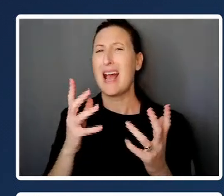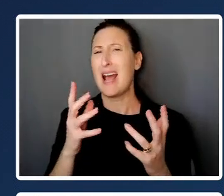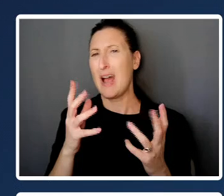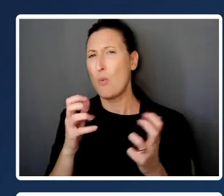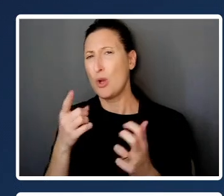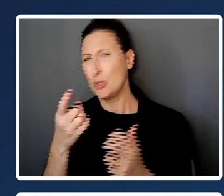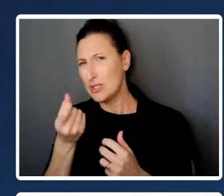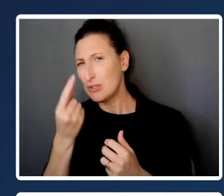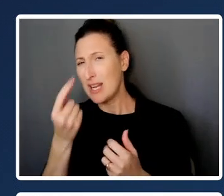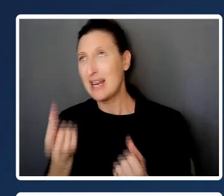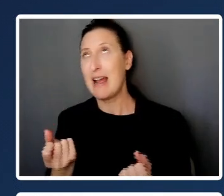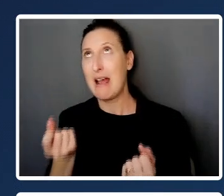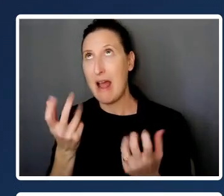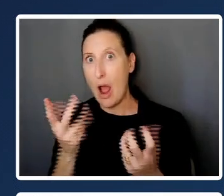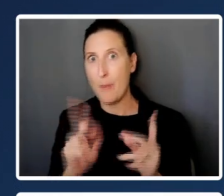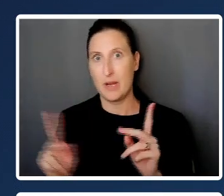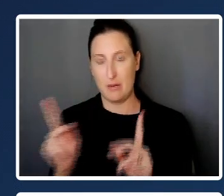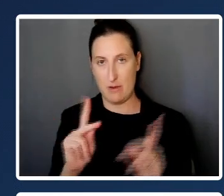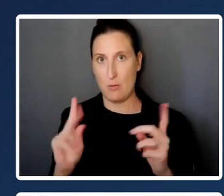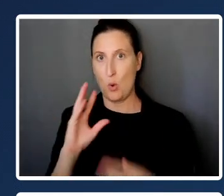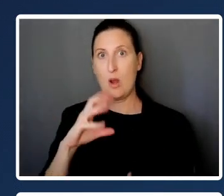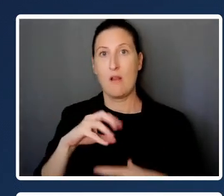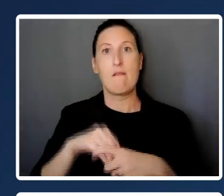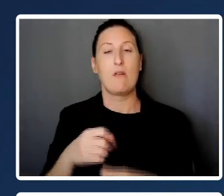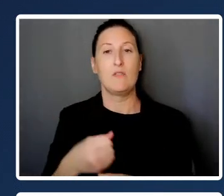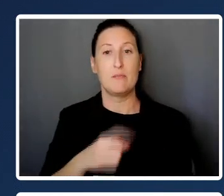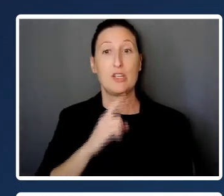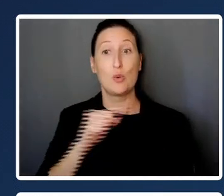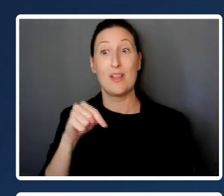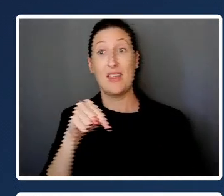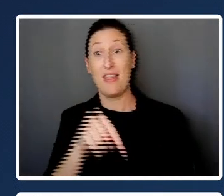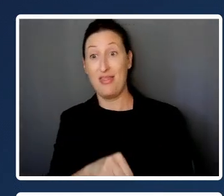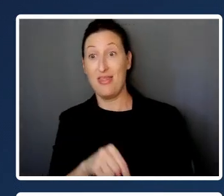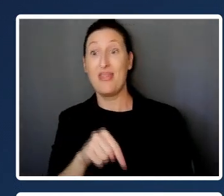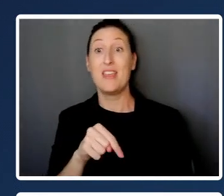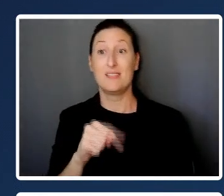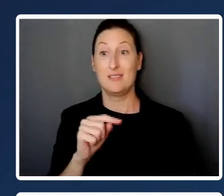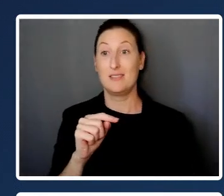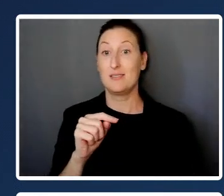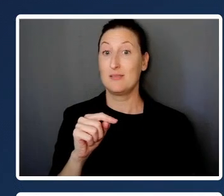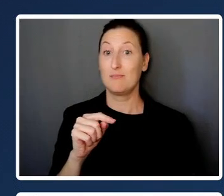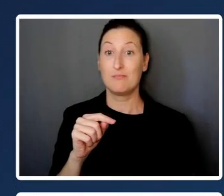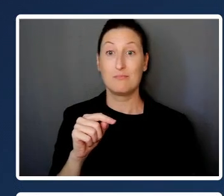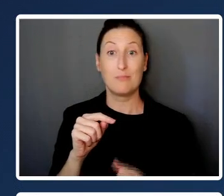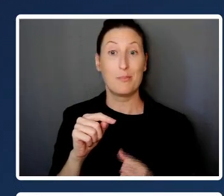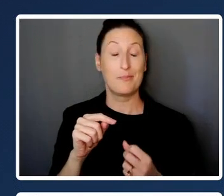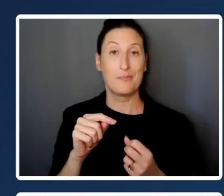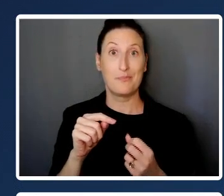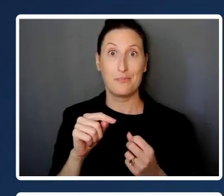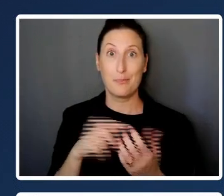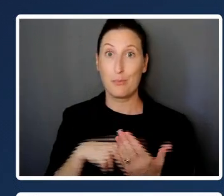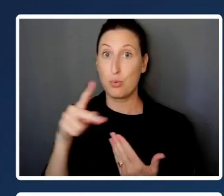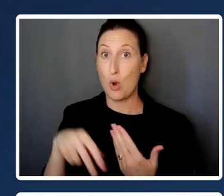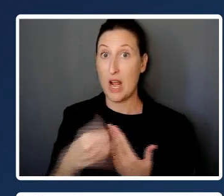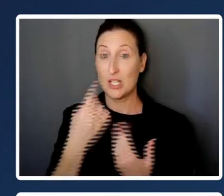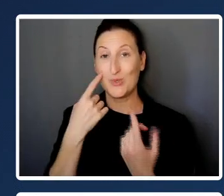Anacostia Park World History Project a success. And please allow me to say one more thing. So,